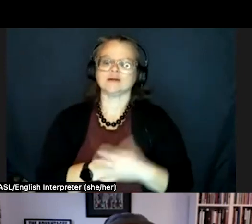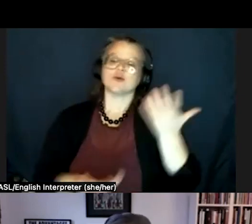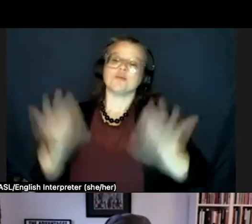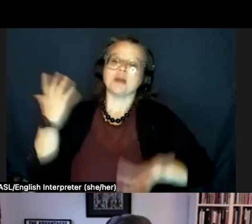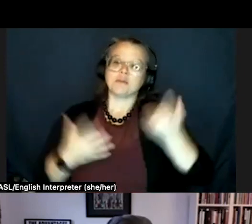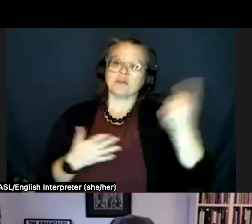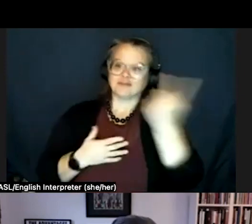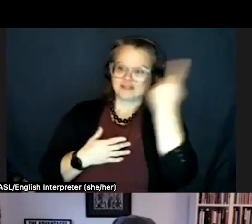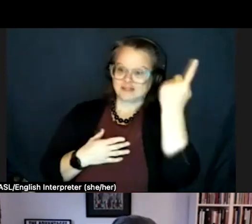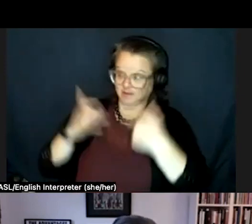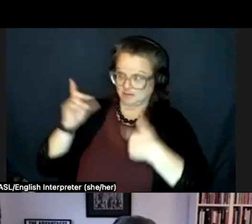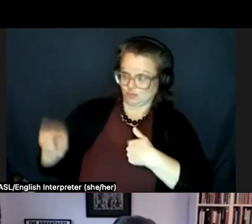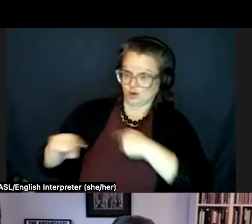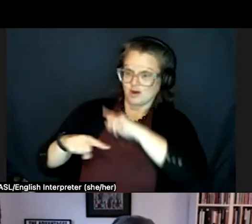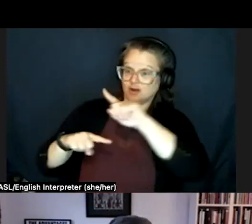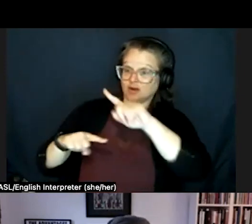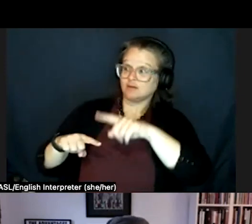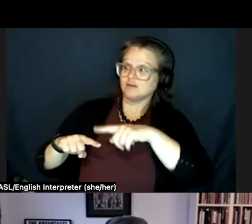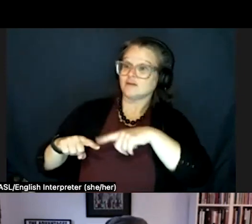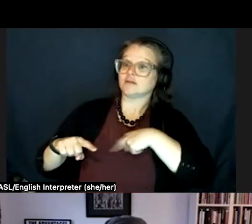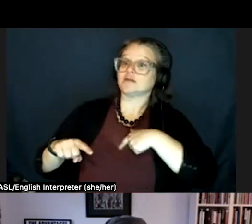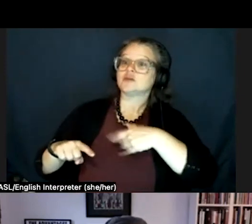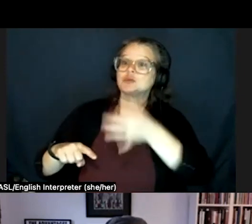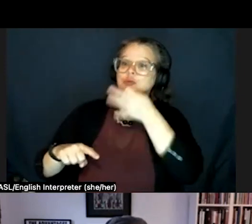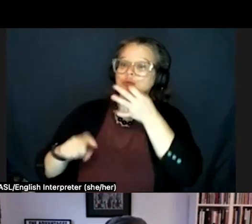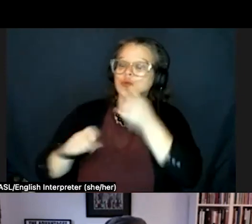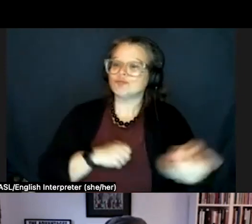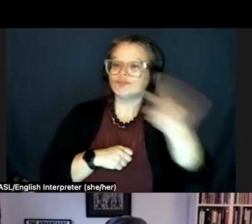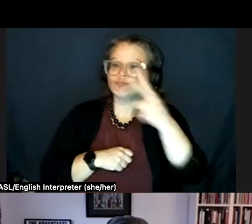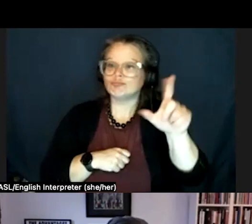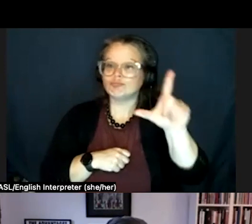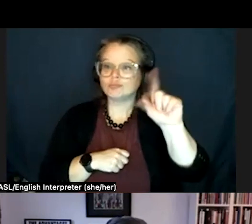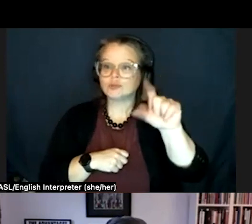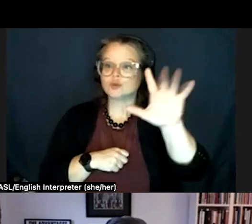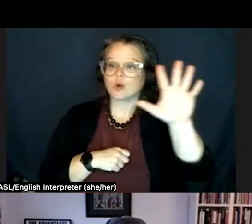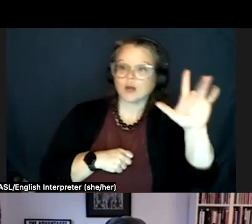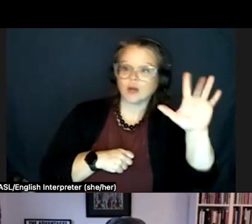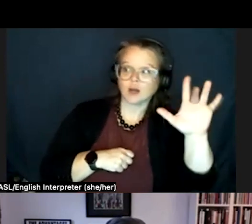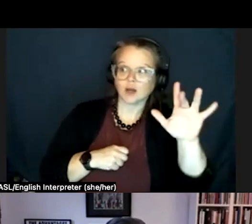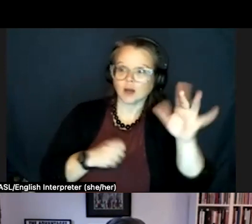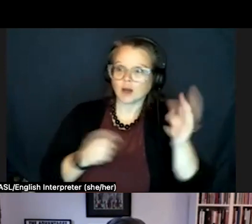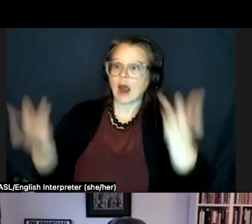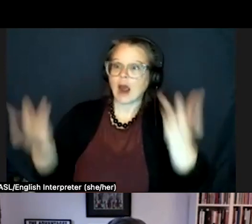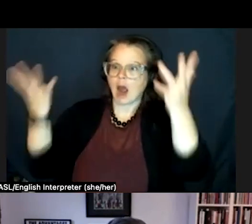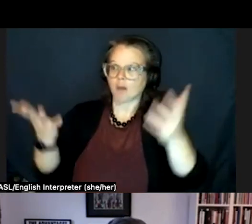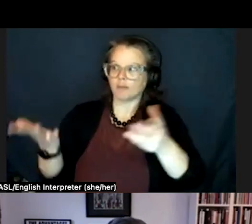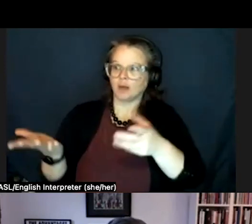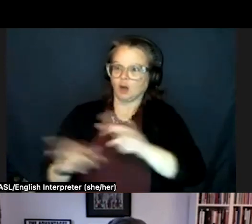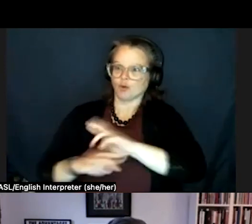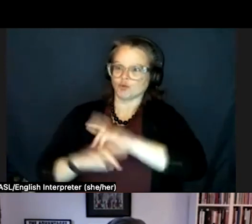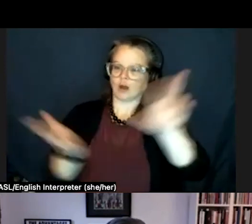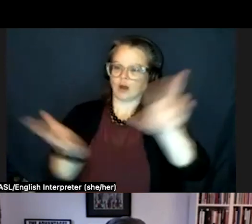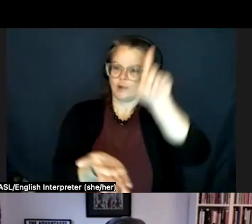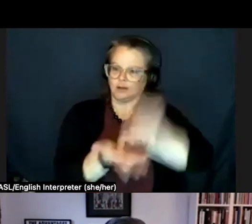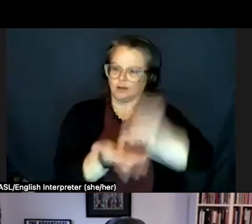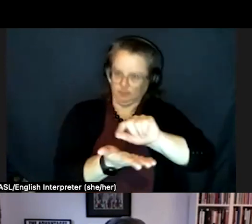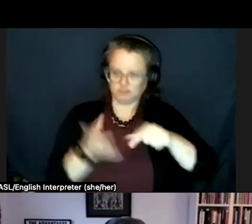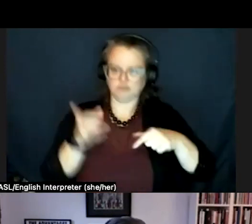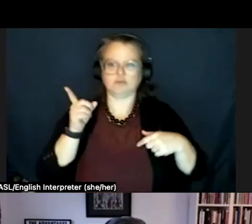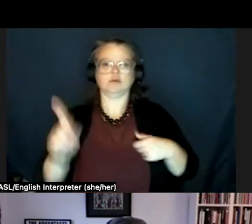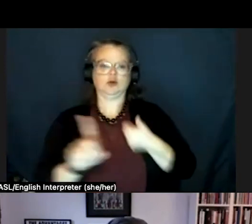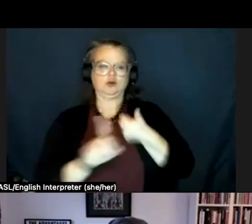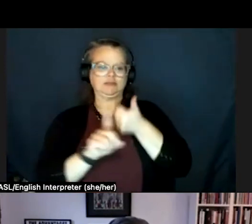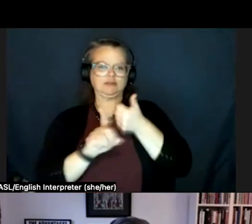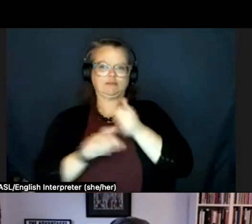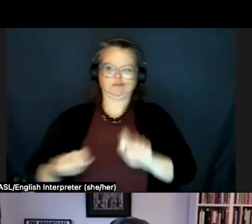copies for our new title yet?" We can put it all on Airtable and it lets us check for ourselves.